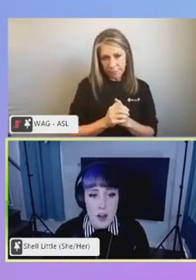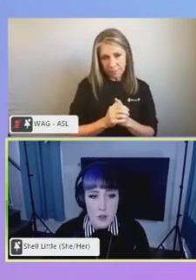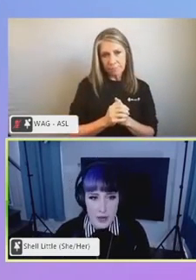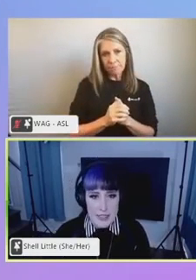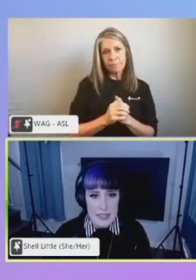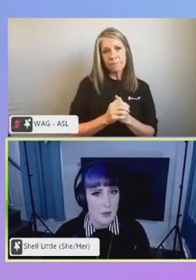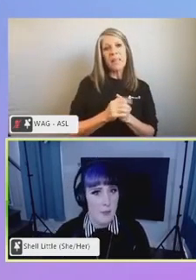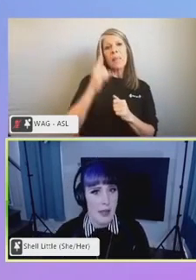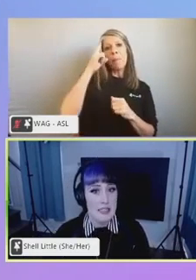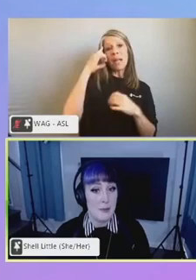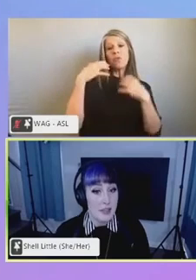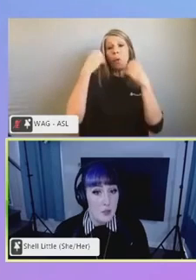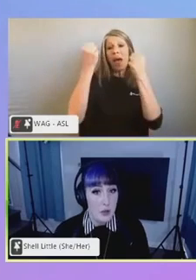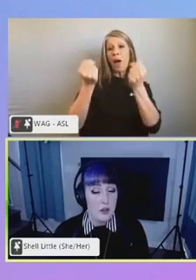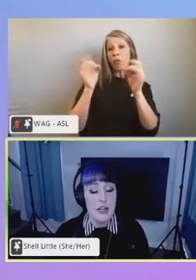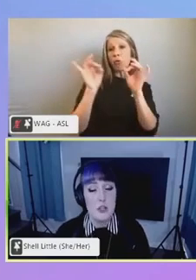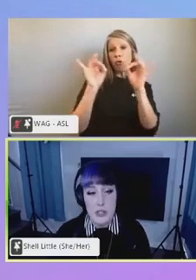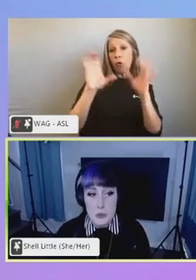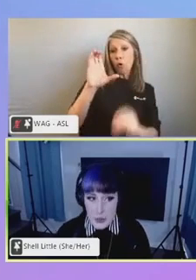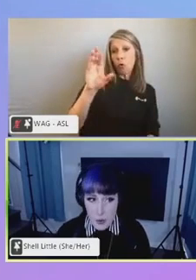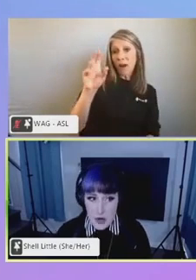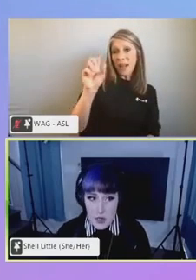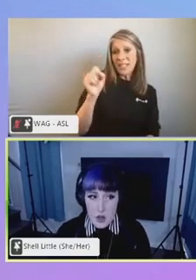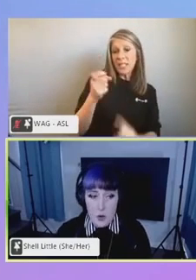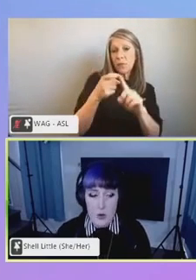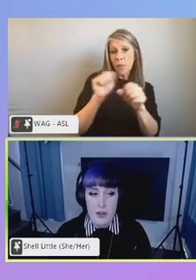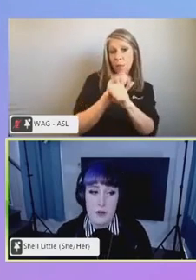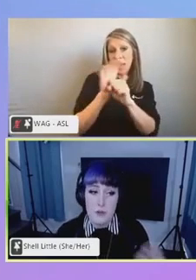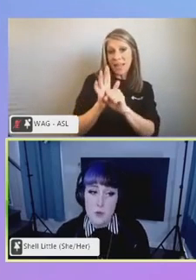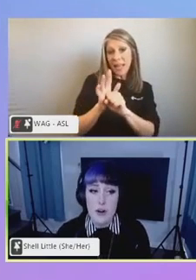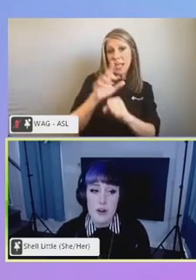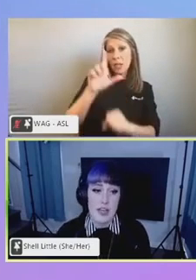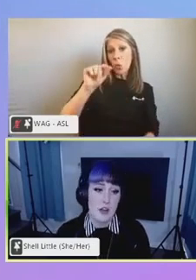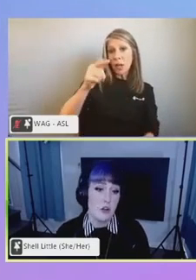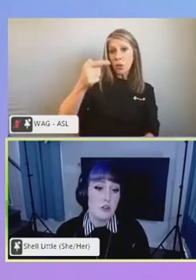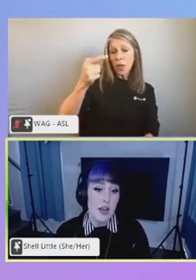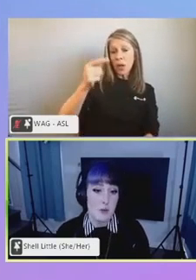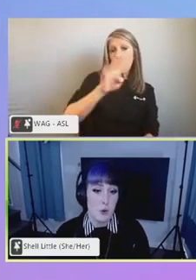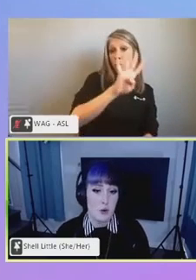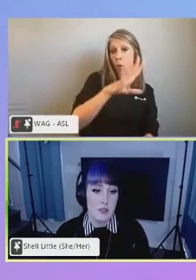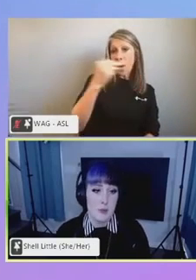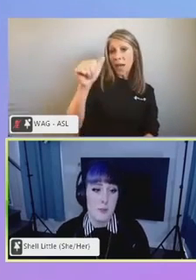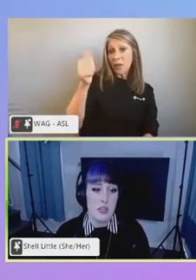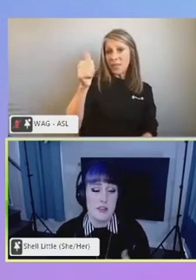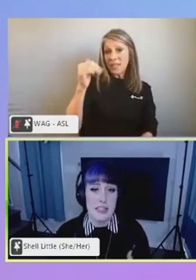in the United States is a debate -- where I live. It is not great. So mental health